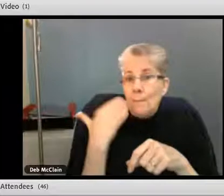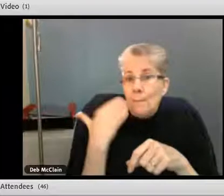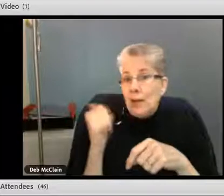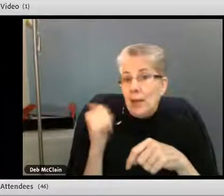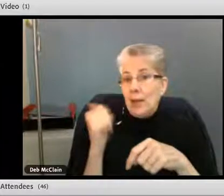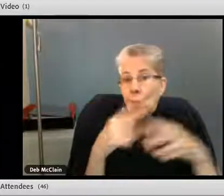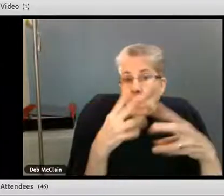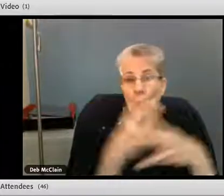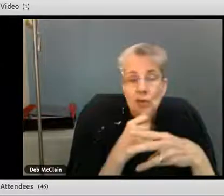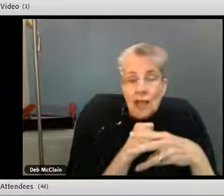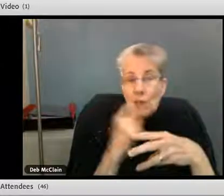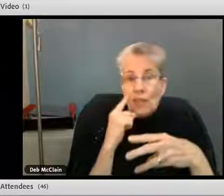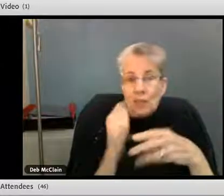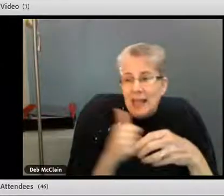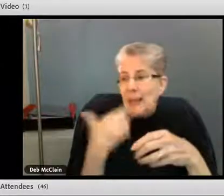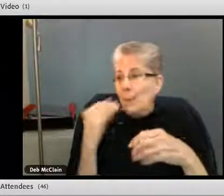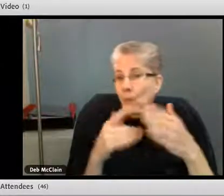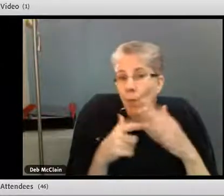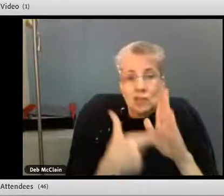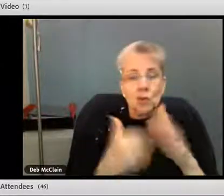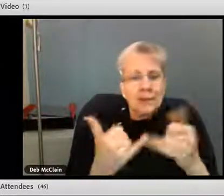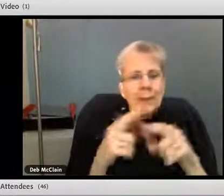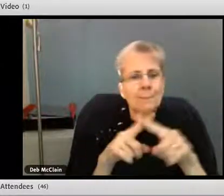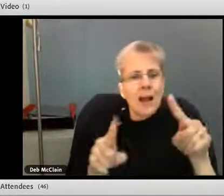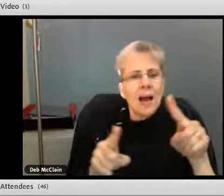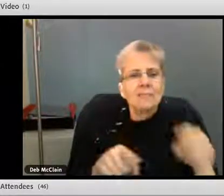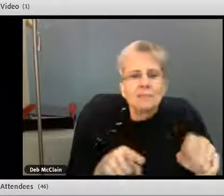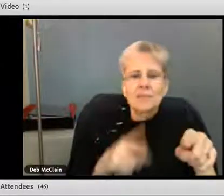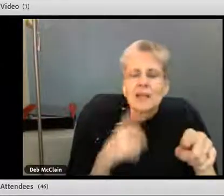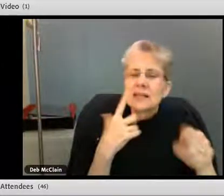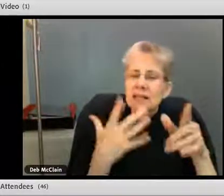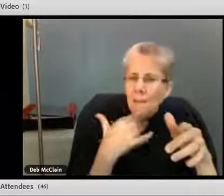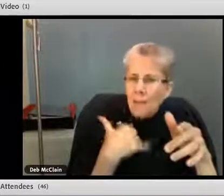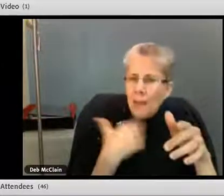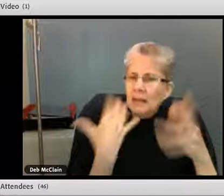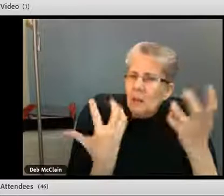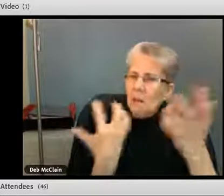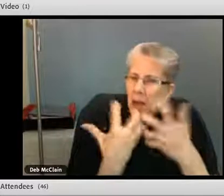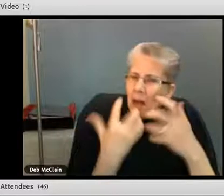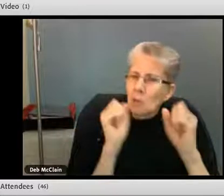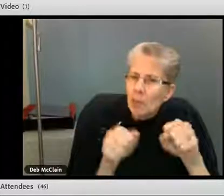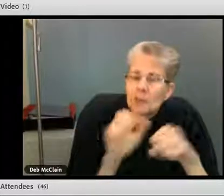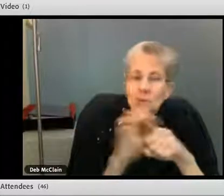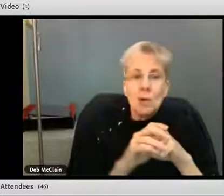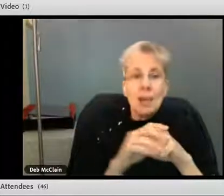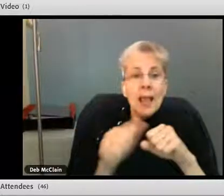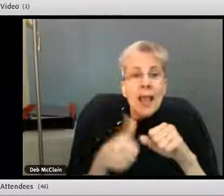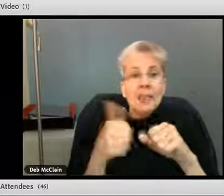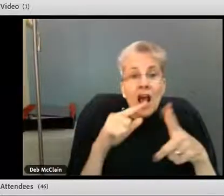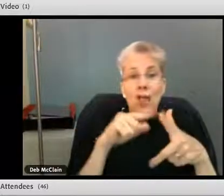but some of them might be compatible. And then these other two are how to choose images that will better reflect,